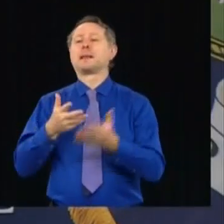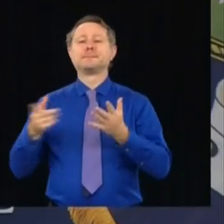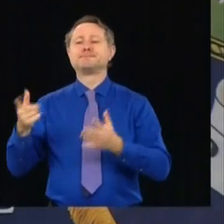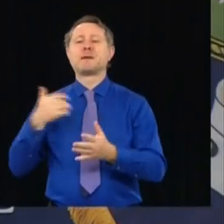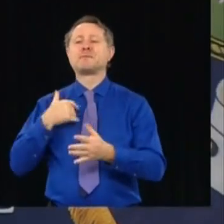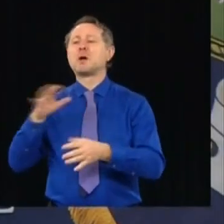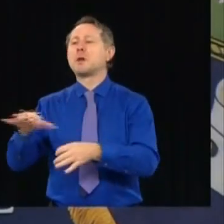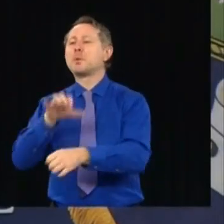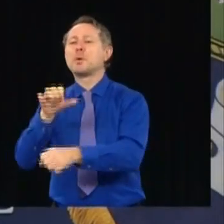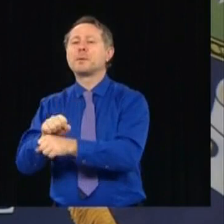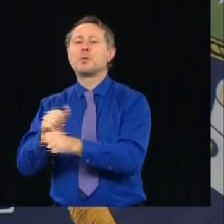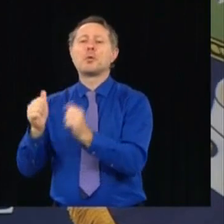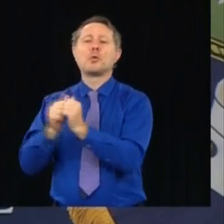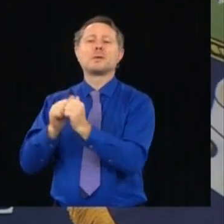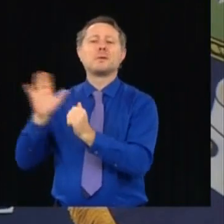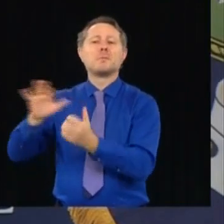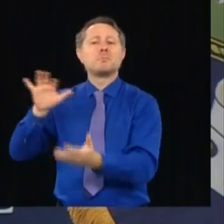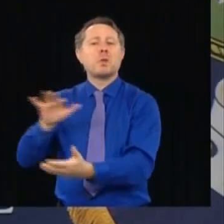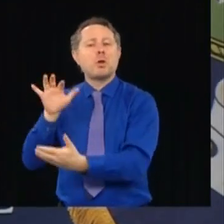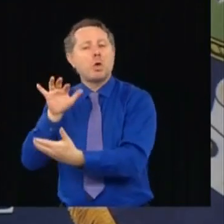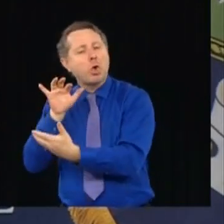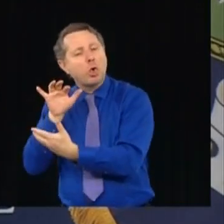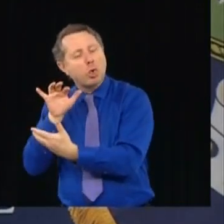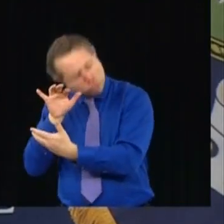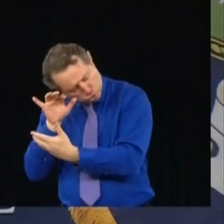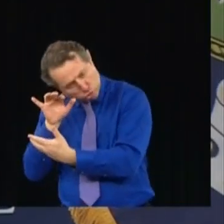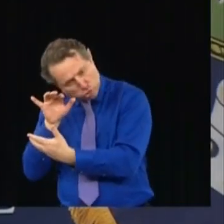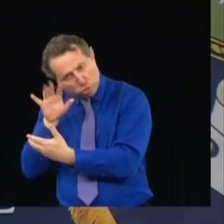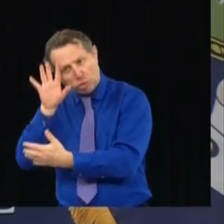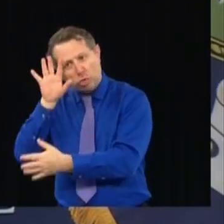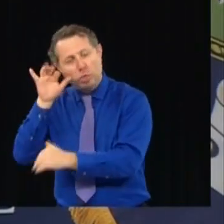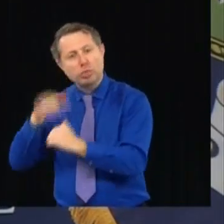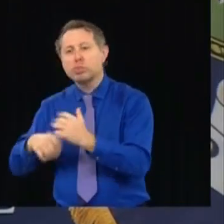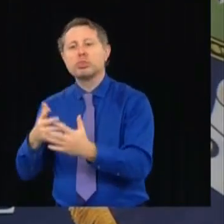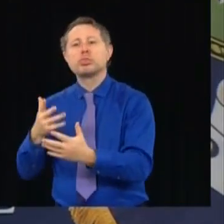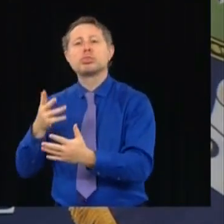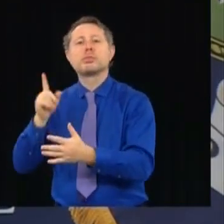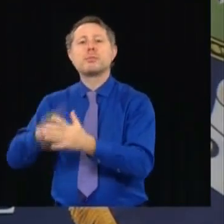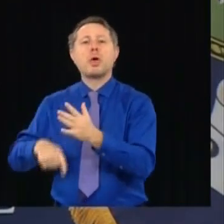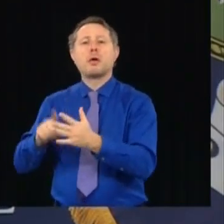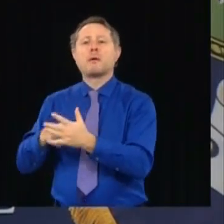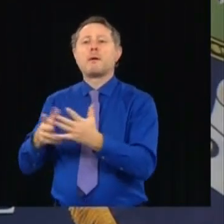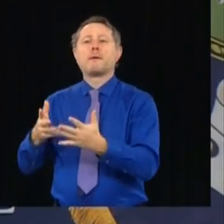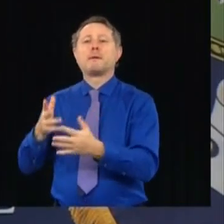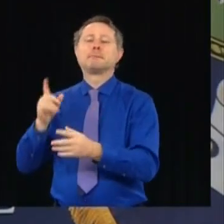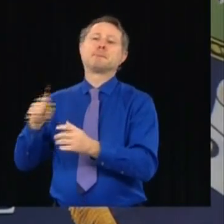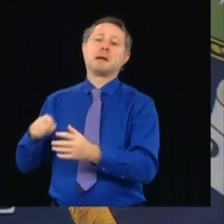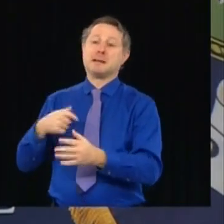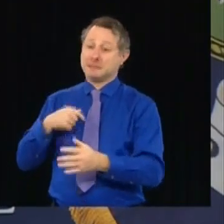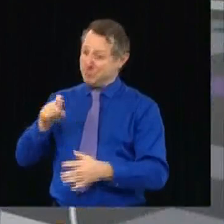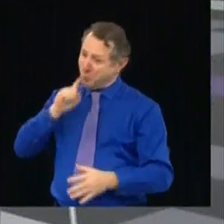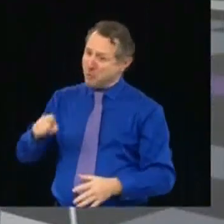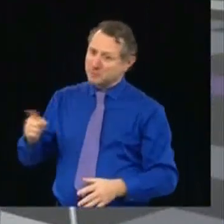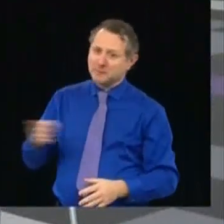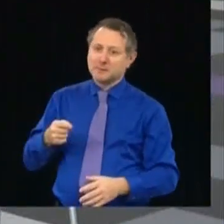TO MY RIGHT, THE YOUNGEST OF ME OF MY THREE. SHE WAS GOING TO BE WITH US YESTERDAY BUT SHE HAD AN APPOINTMENT WITH HER PILLOW THAT COULD NOT BE BROKEN DESPITE AN